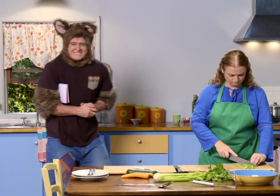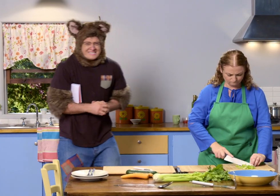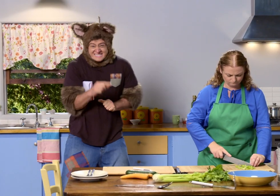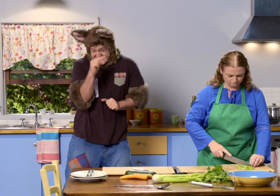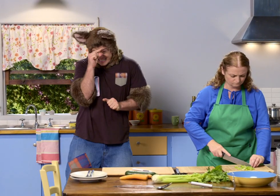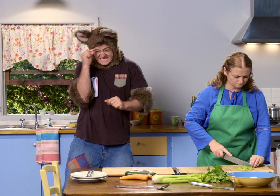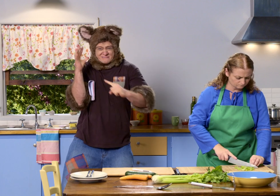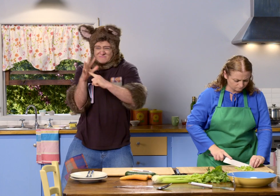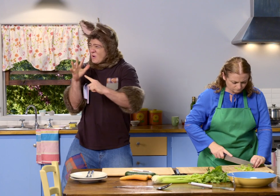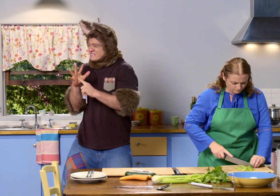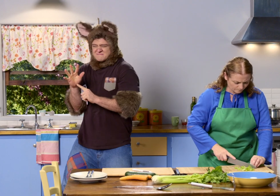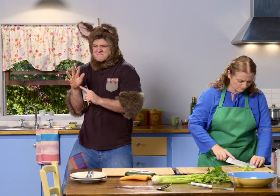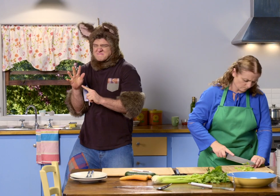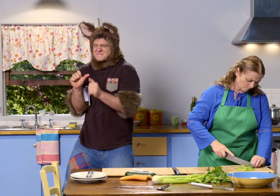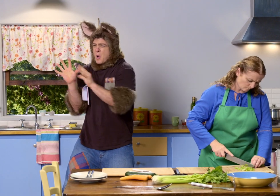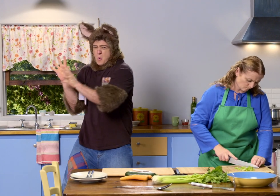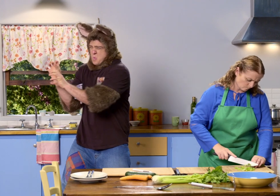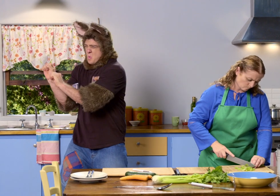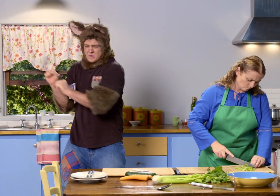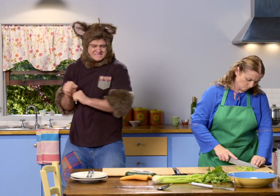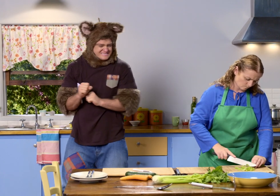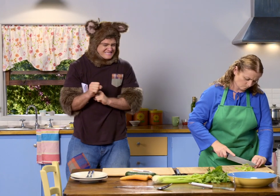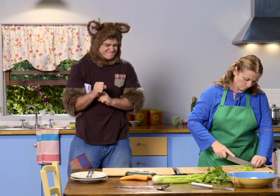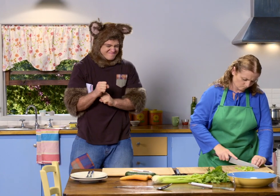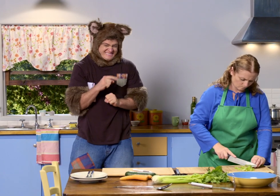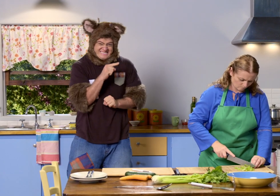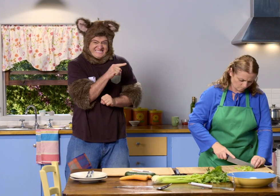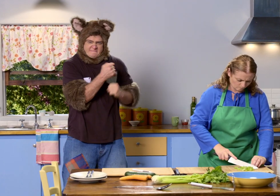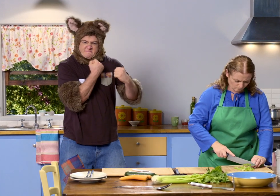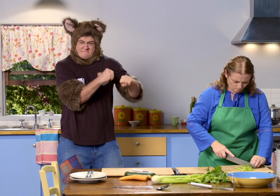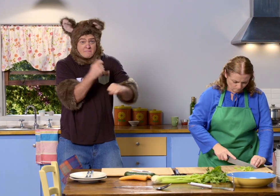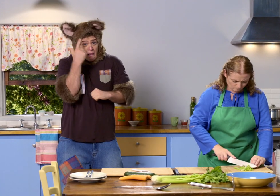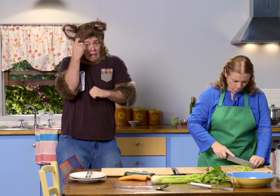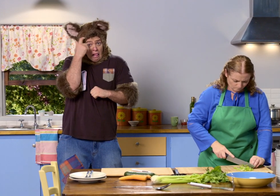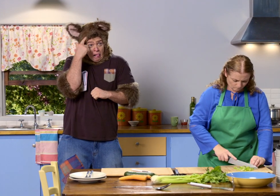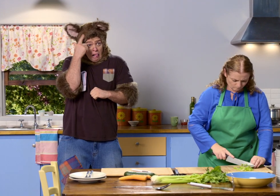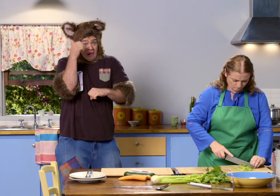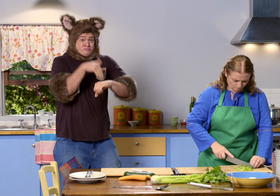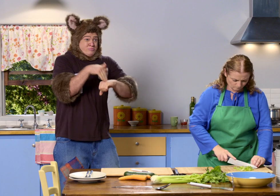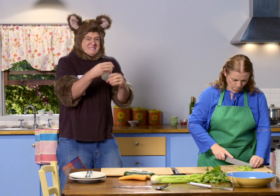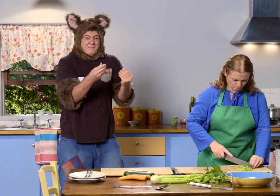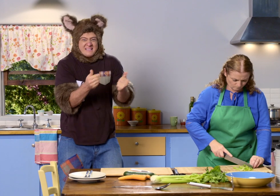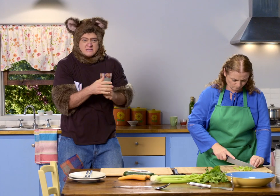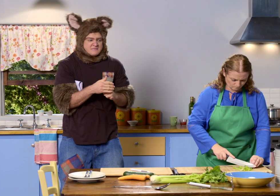I know there's something very important outside, but it can wait. I'd better help Sally. I don't want her to get suspicious.